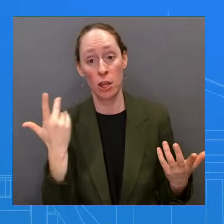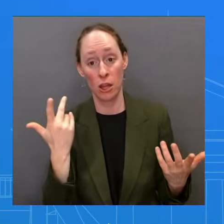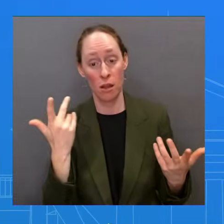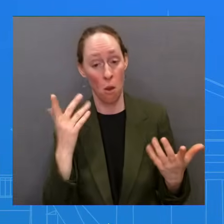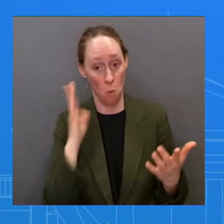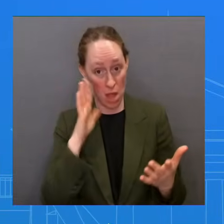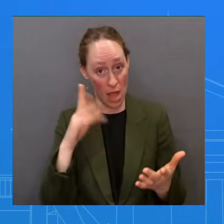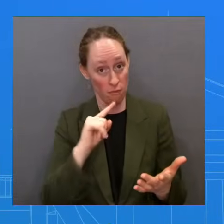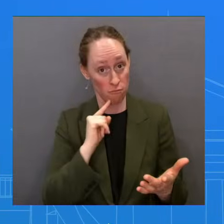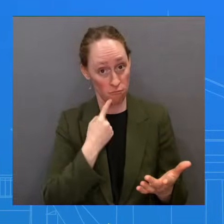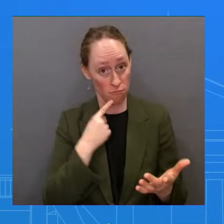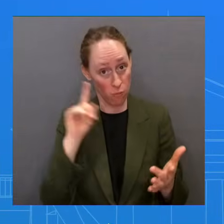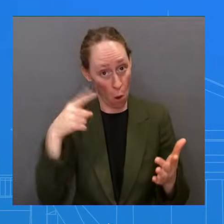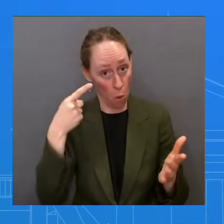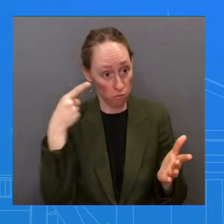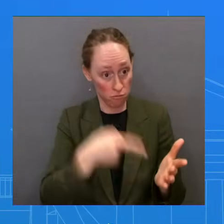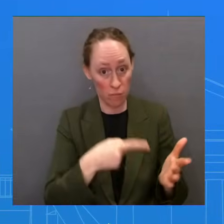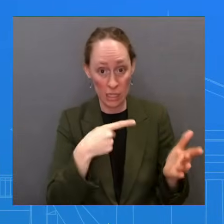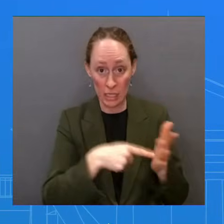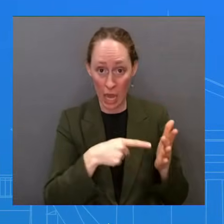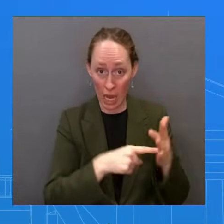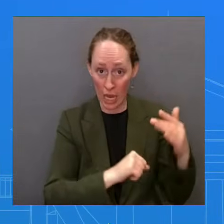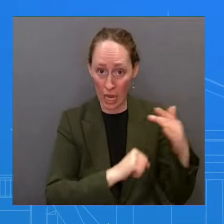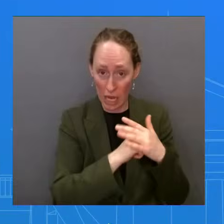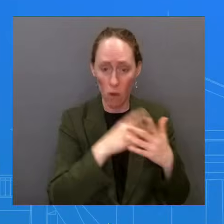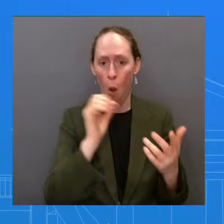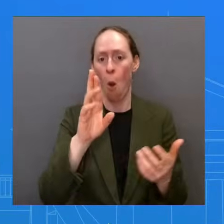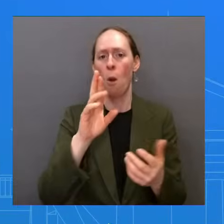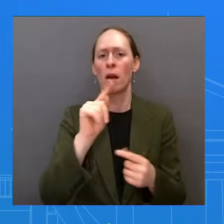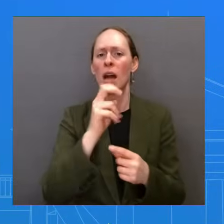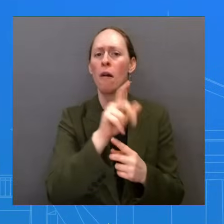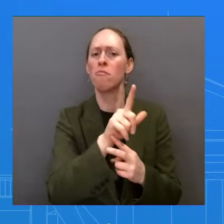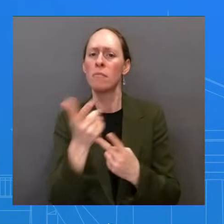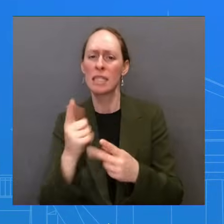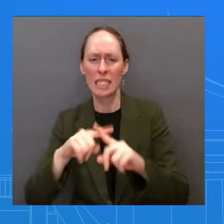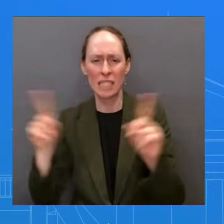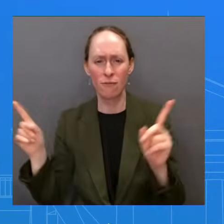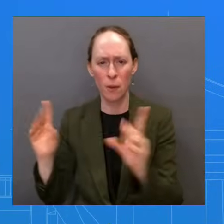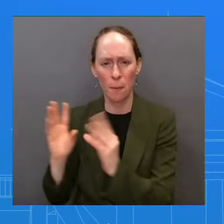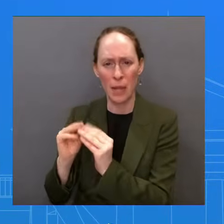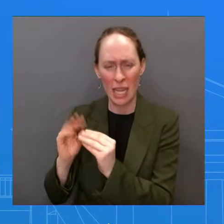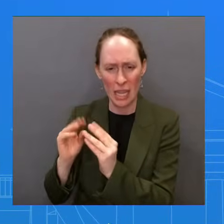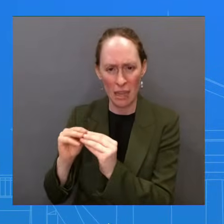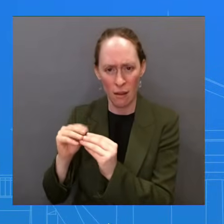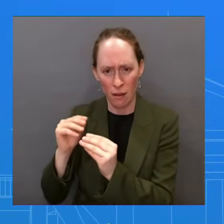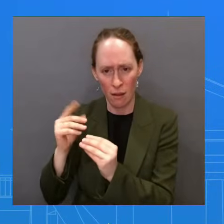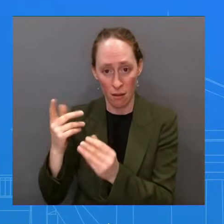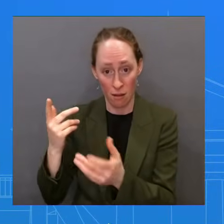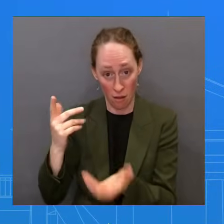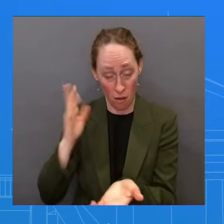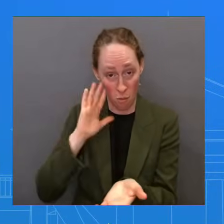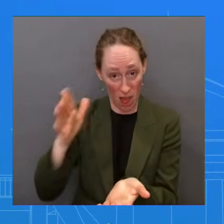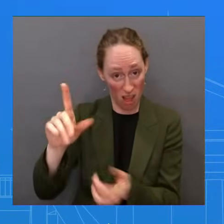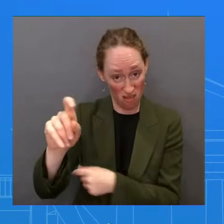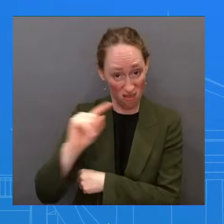Ms. Jean-Pierre: The President -- well, I -- The Press: Or when Kevin McCarthy comes and wants to talk about all of it, how -- what are the mechanics of this meeting? And can you do those two things